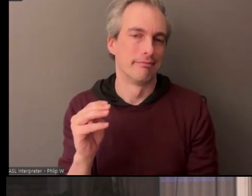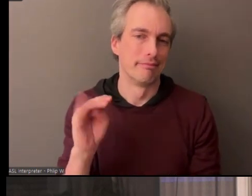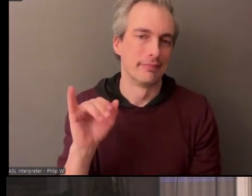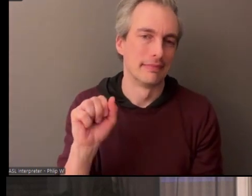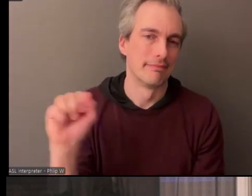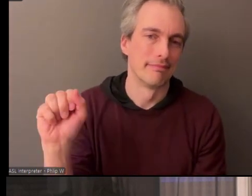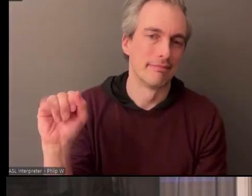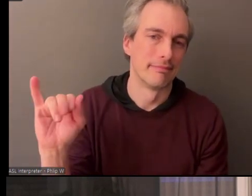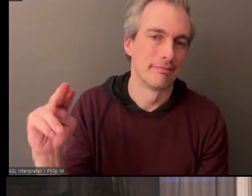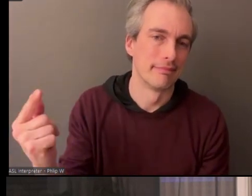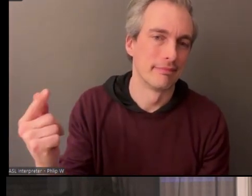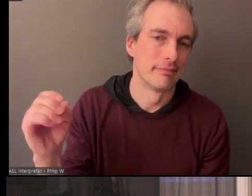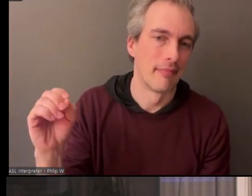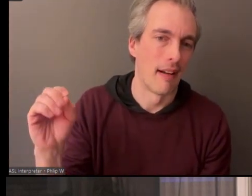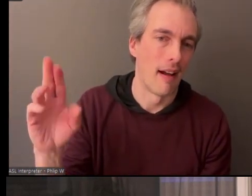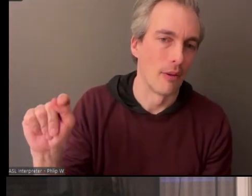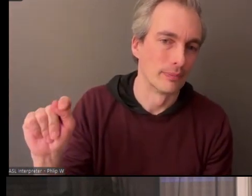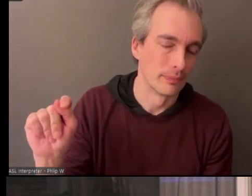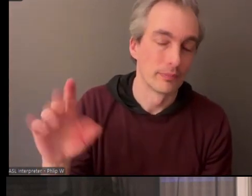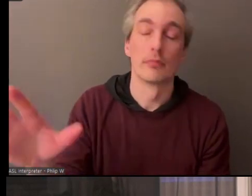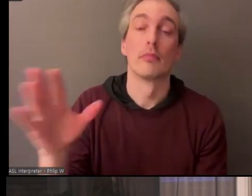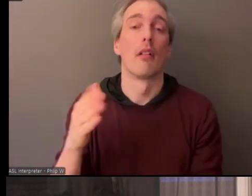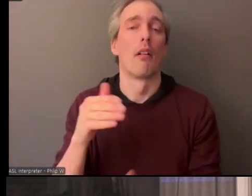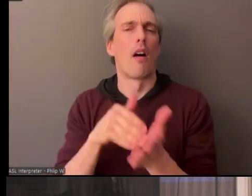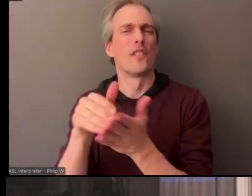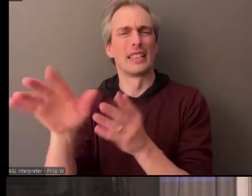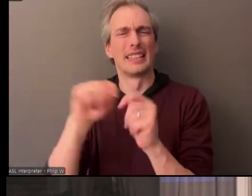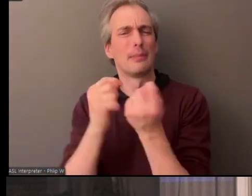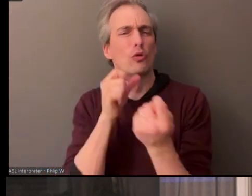or incorporate it into their work is because we don't understand teams.